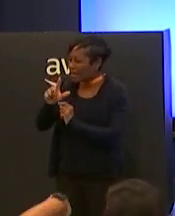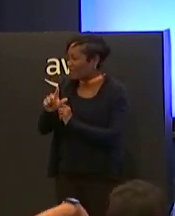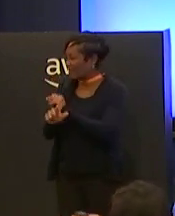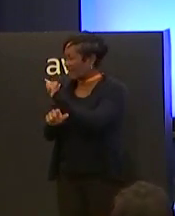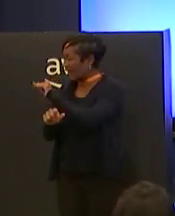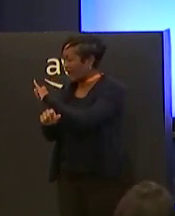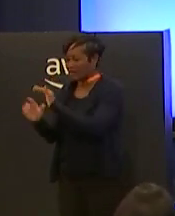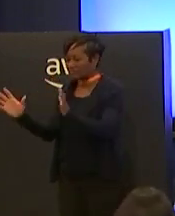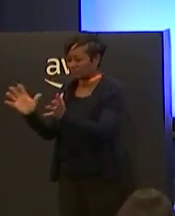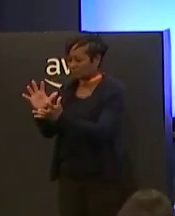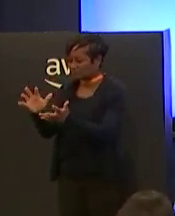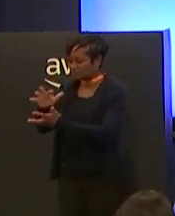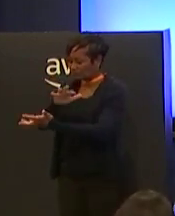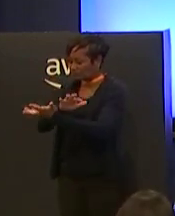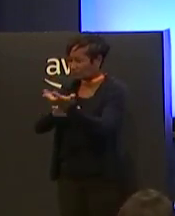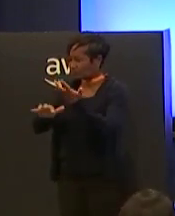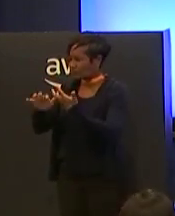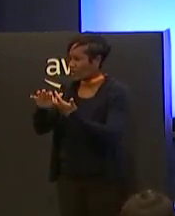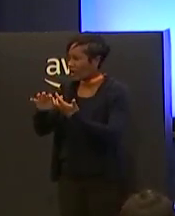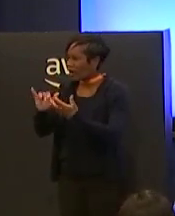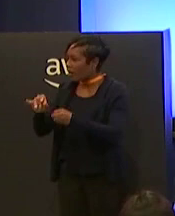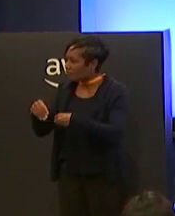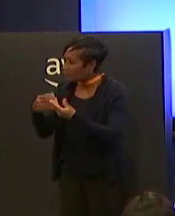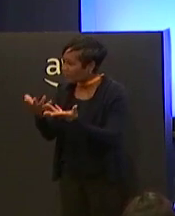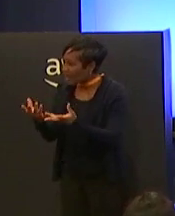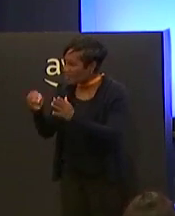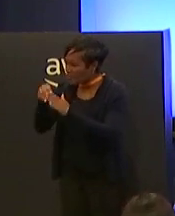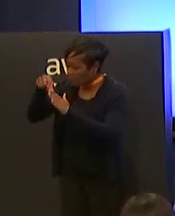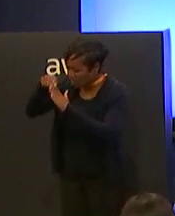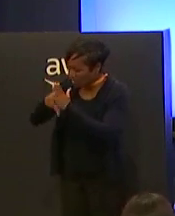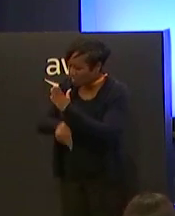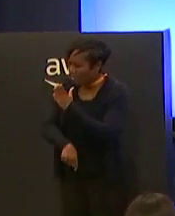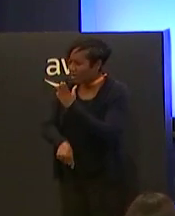and it's delivered more. It delivered richer set of features